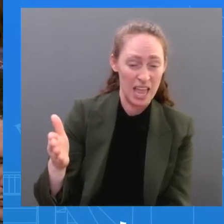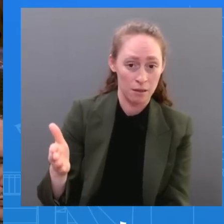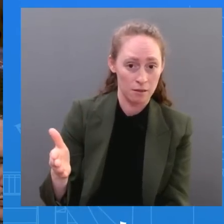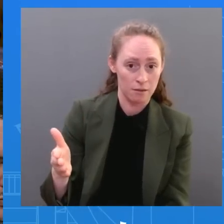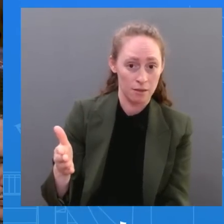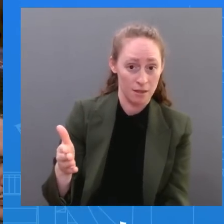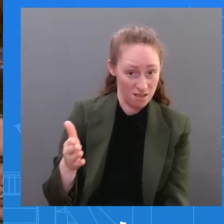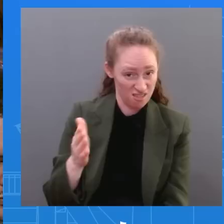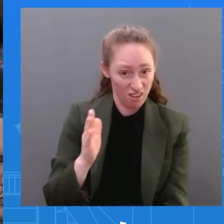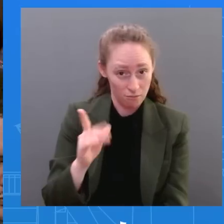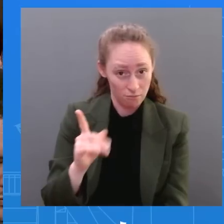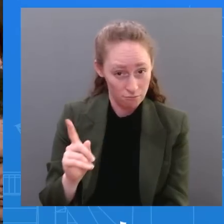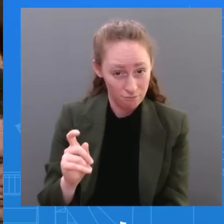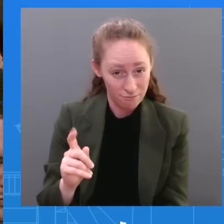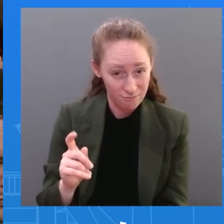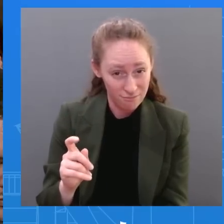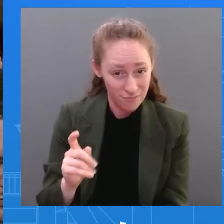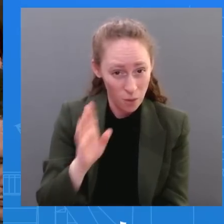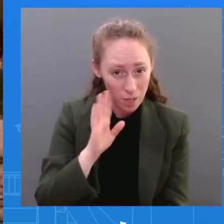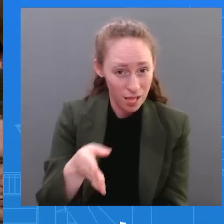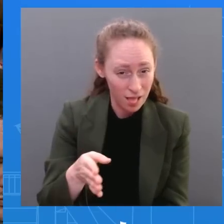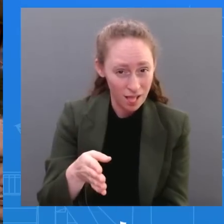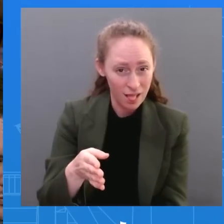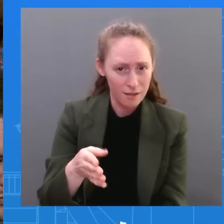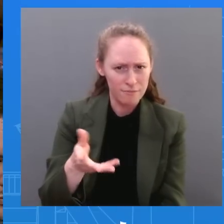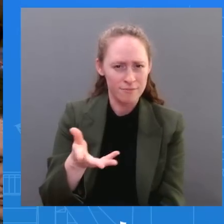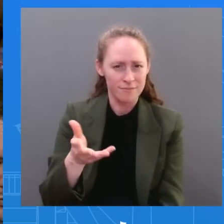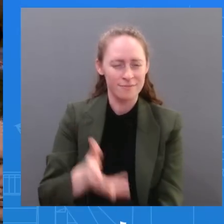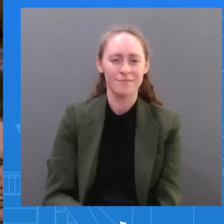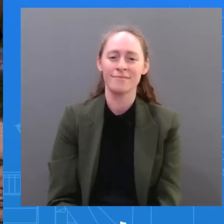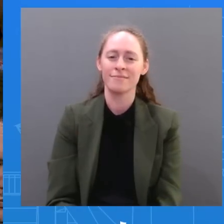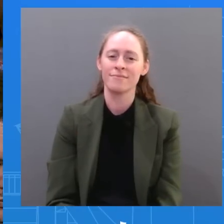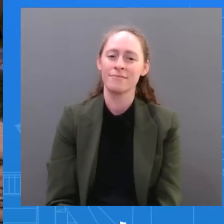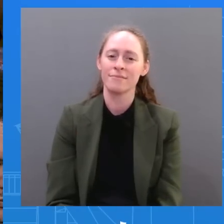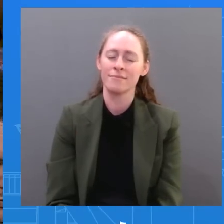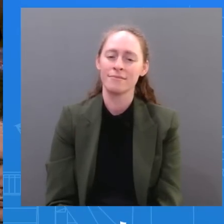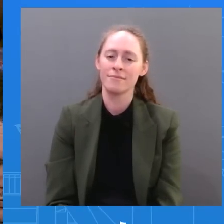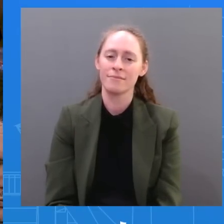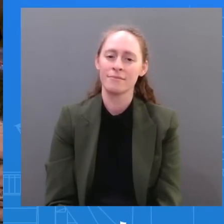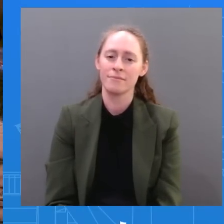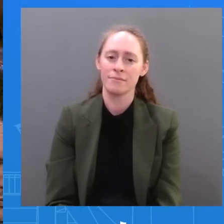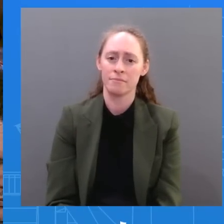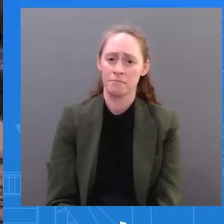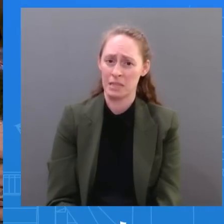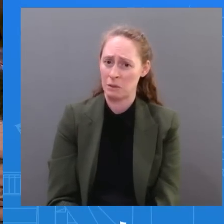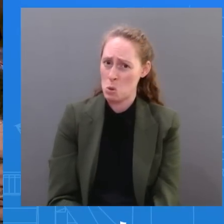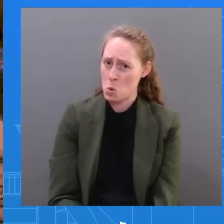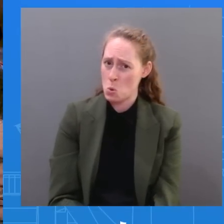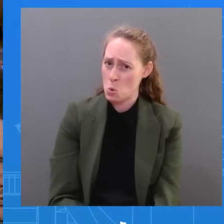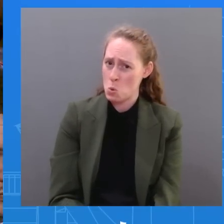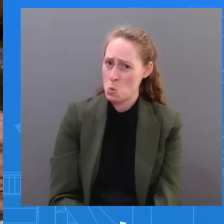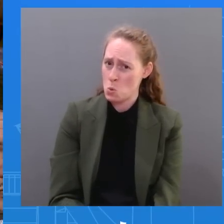from Democrats in Kentucky and nationally for being an anti-abortion attorney and a member of the Federalist Society? Ms. Jean-Pierre: Again, I'm not --